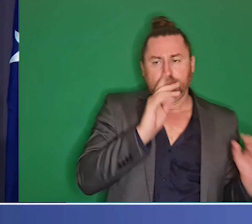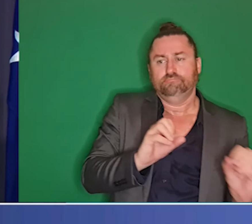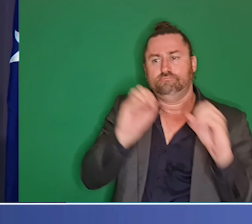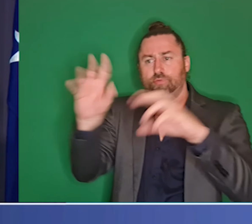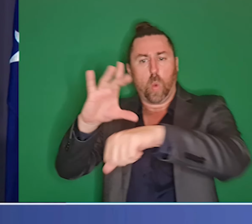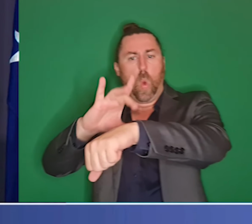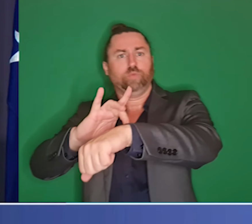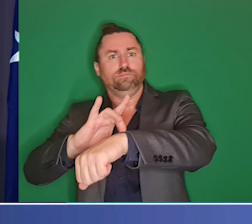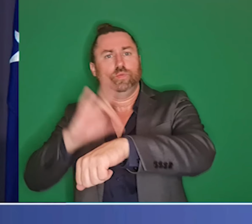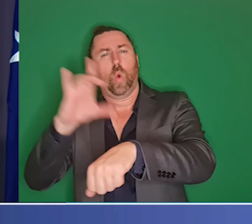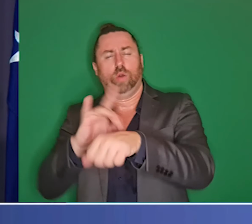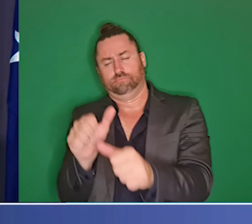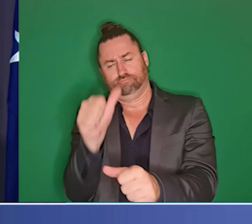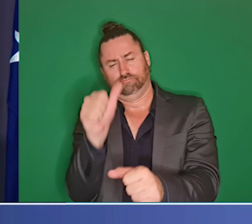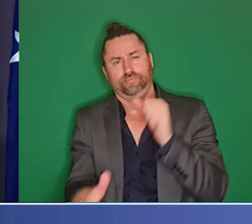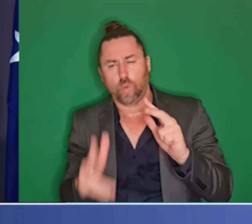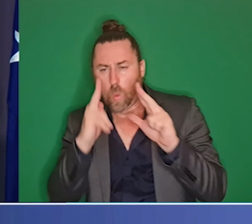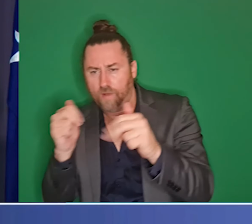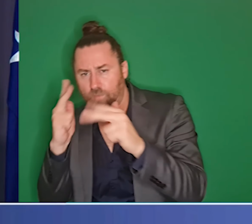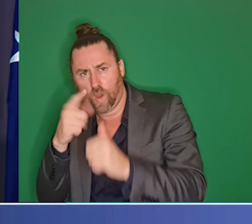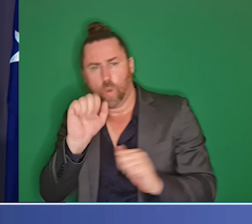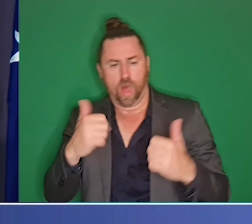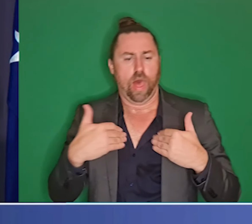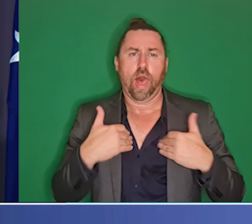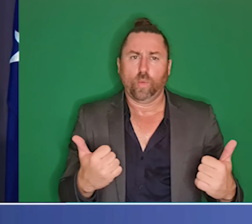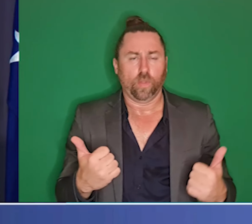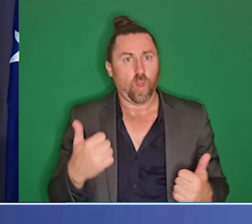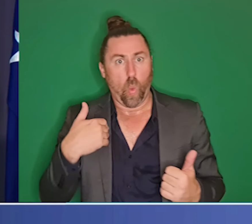We do have all of this work. It has been underway for some time,